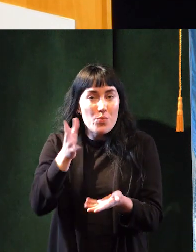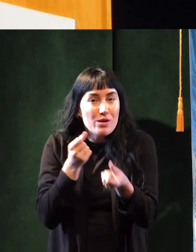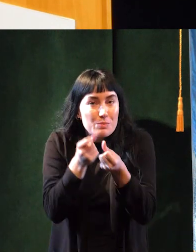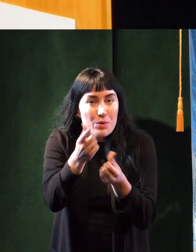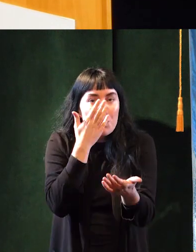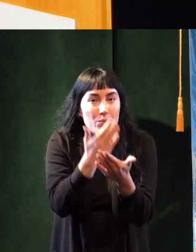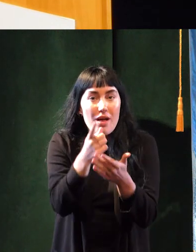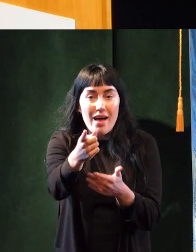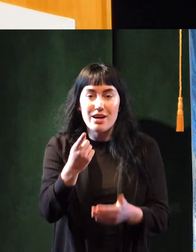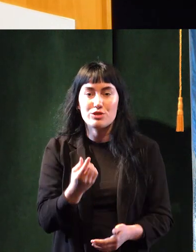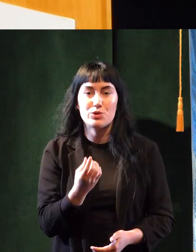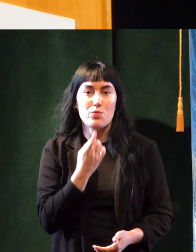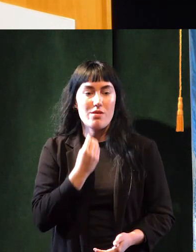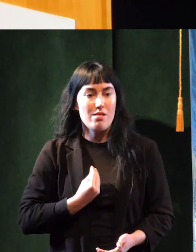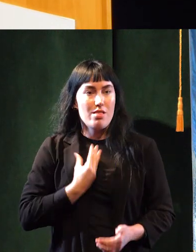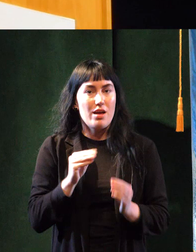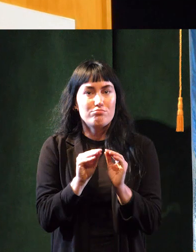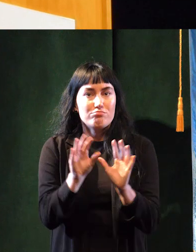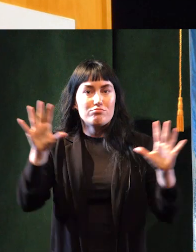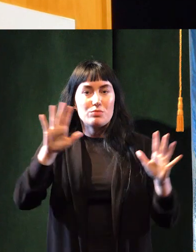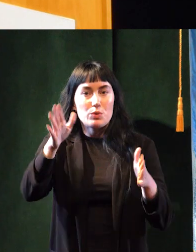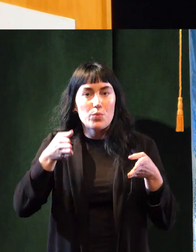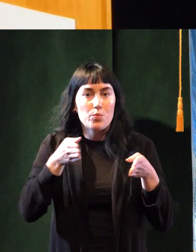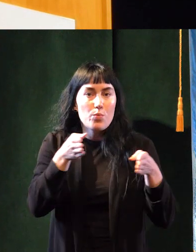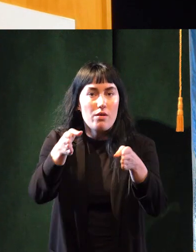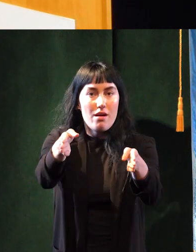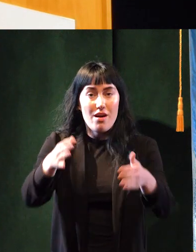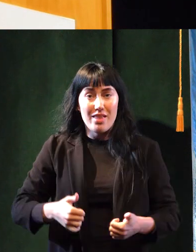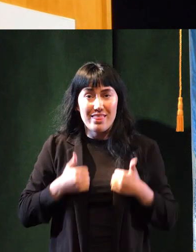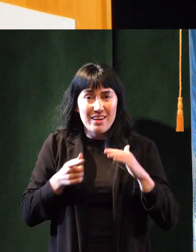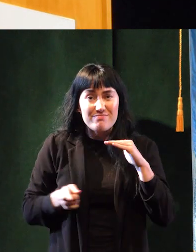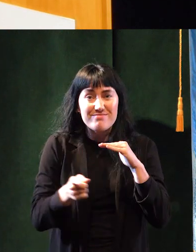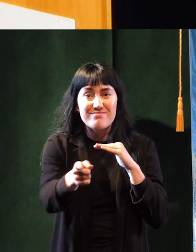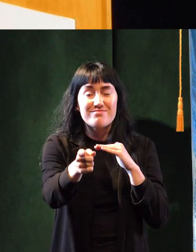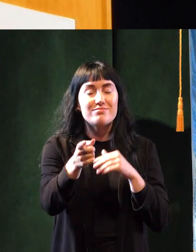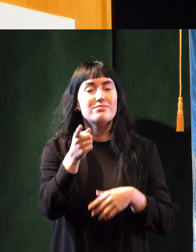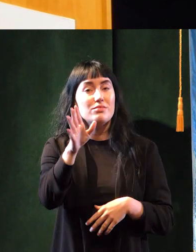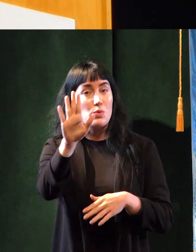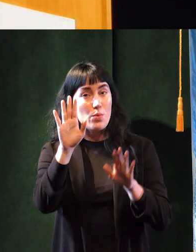learning will serve you well as you light your way on life's journey your